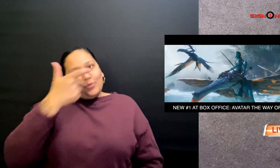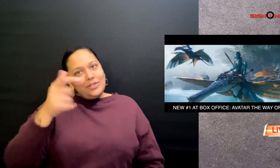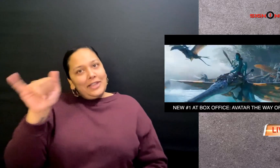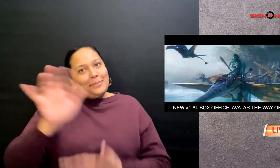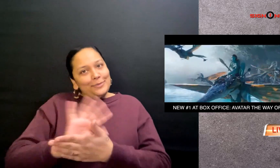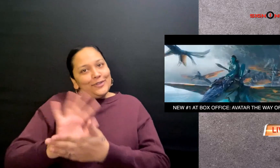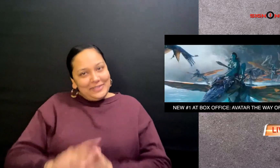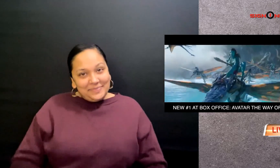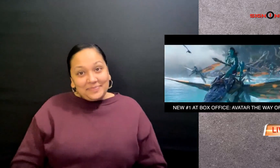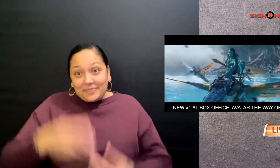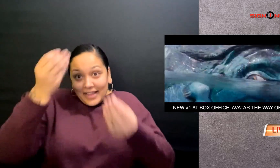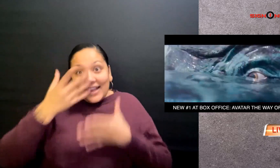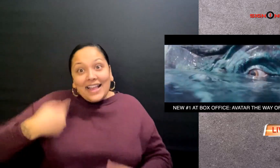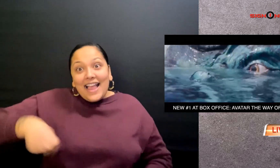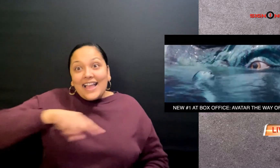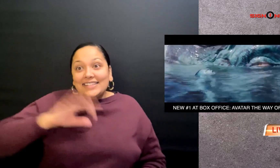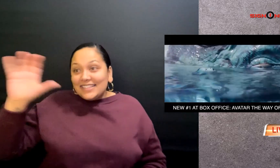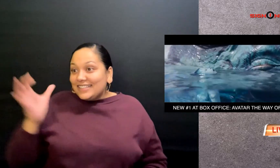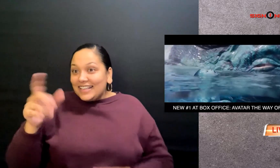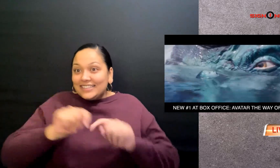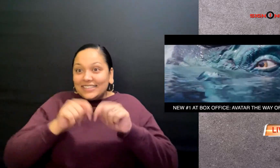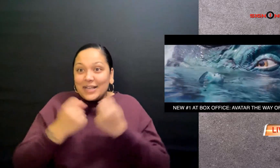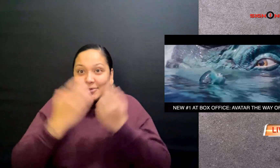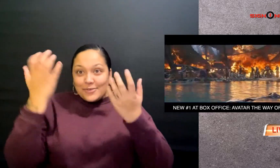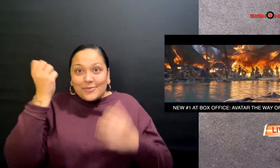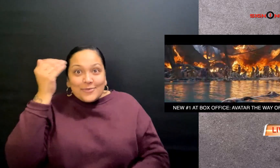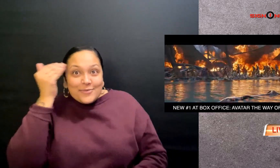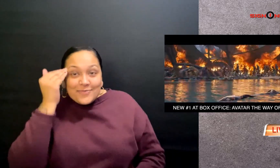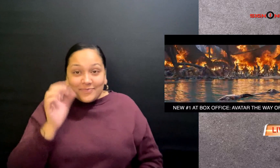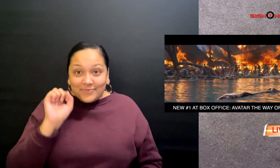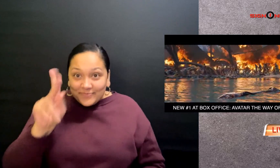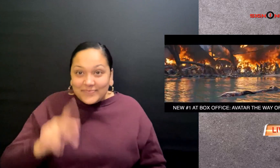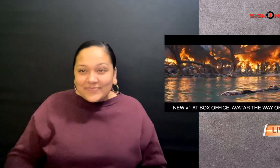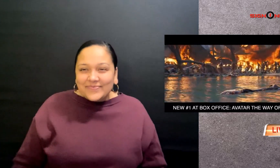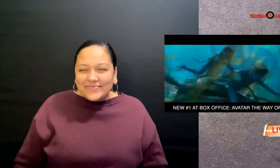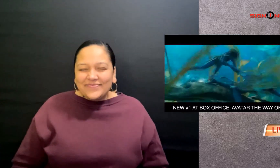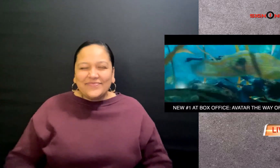recommend you go watch the movie and then let us the Sign1News team know what you thought